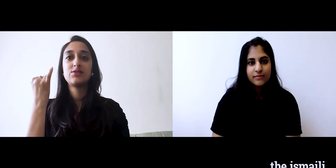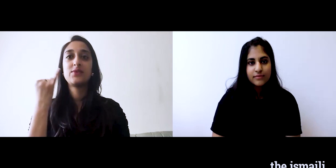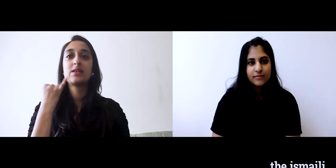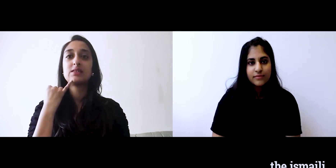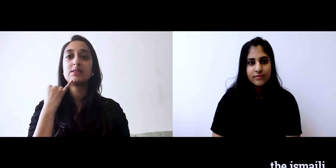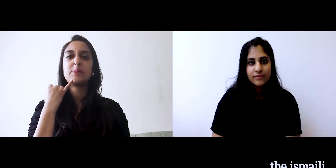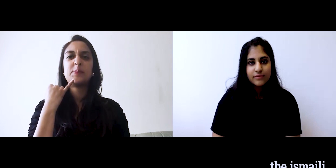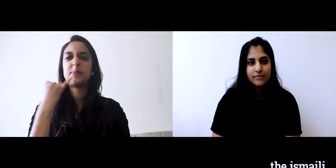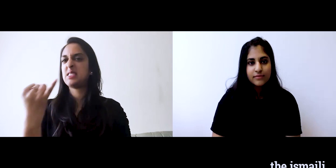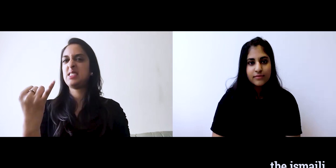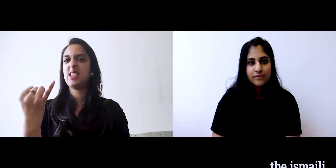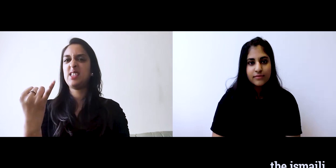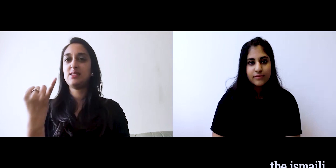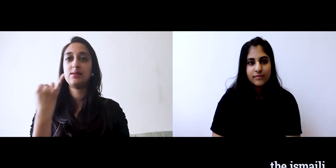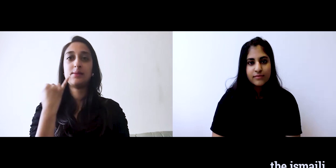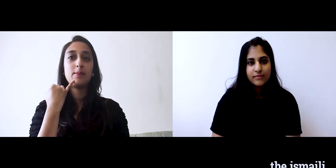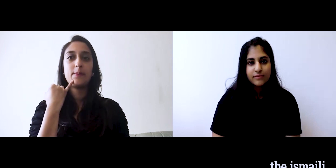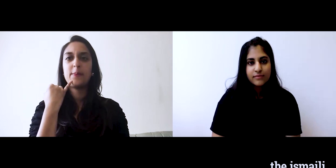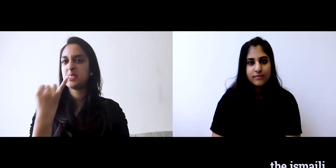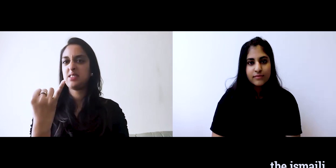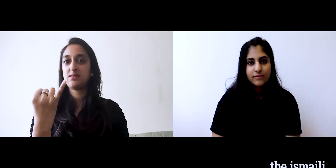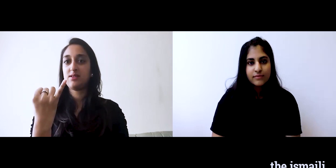Little finger, bitter, bitter